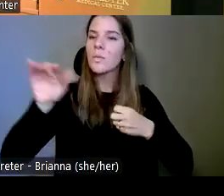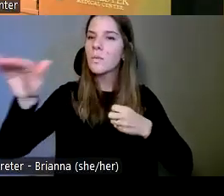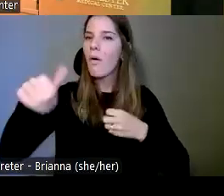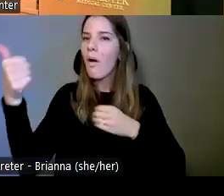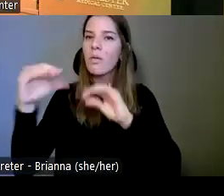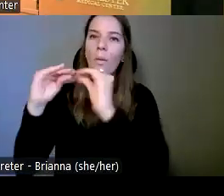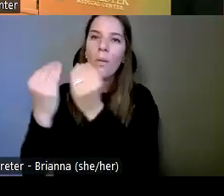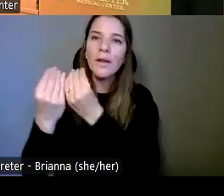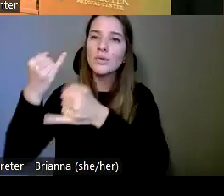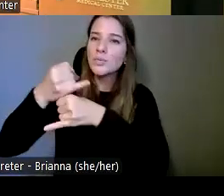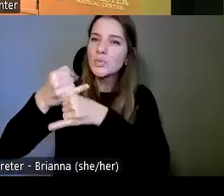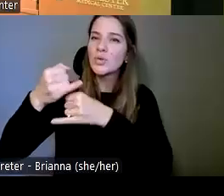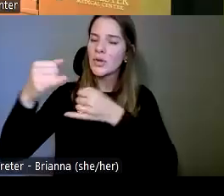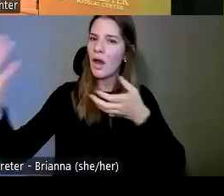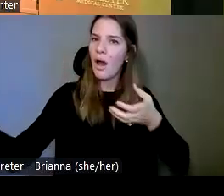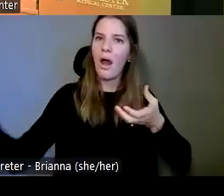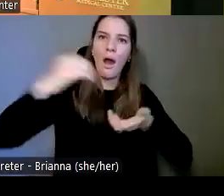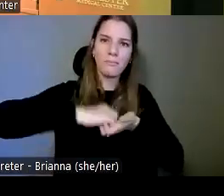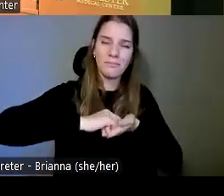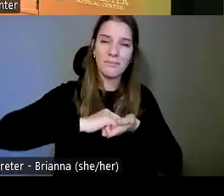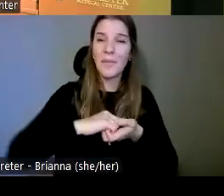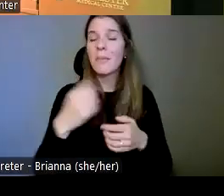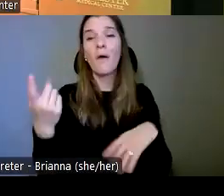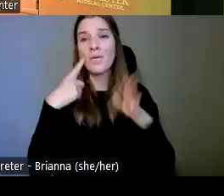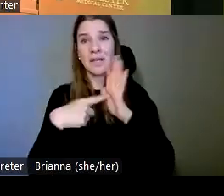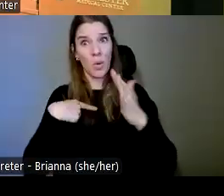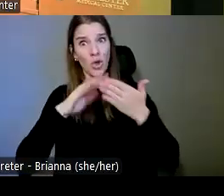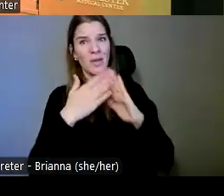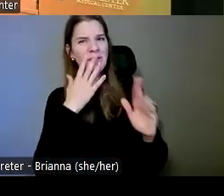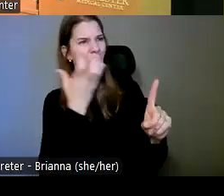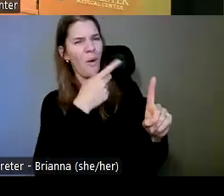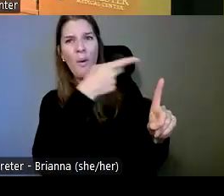community and you said, "Oh my gosh, the hospital is really well connected to the local high school